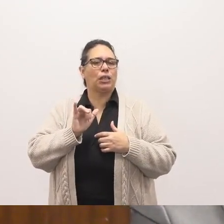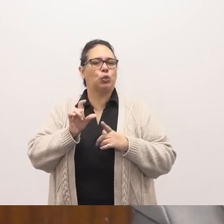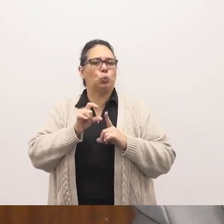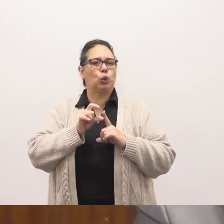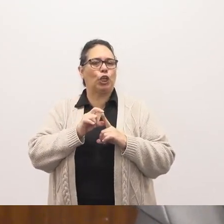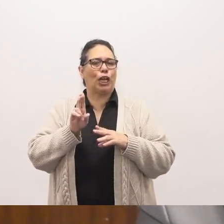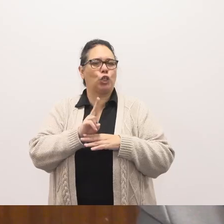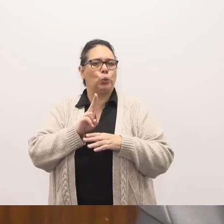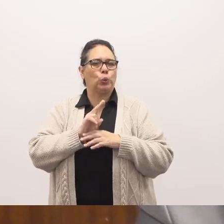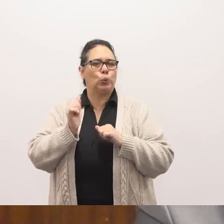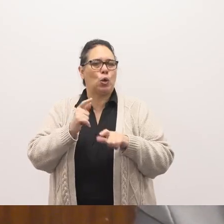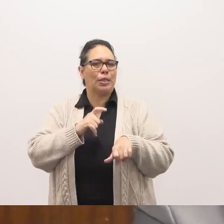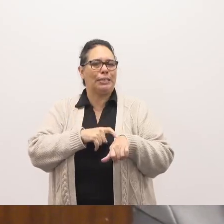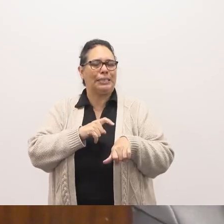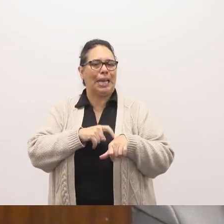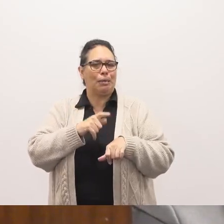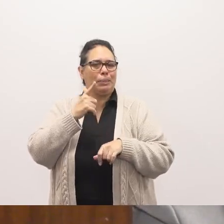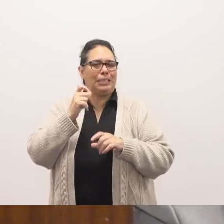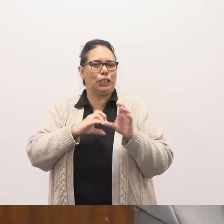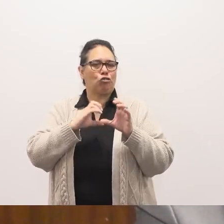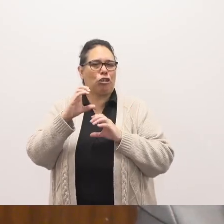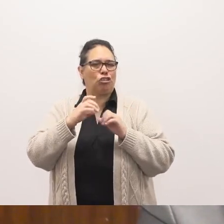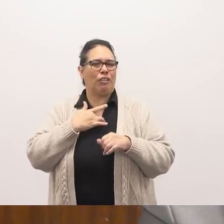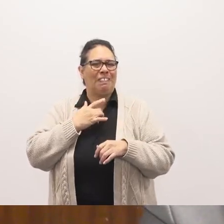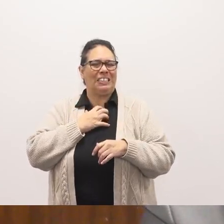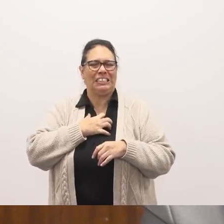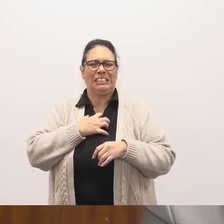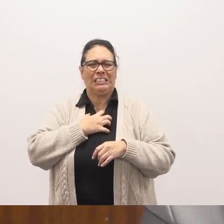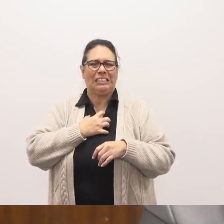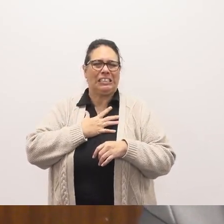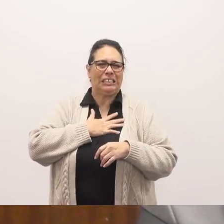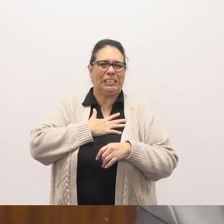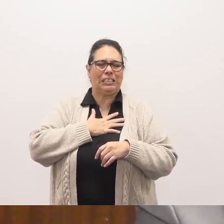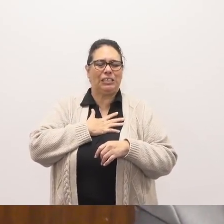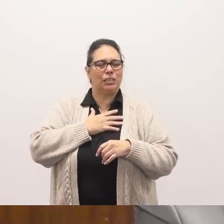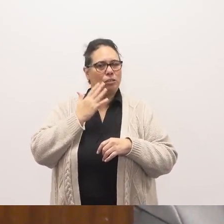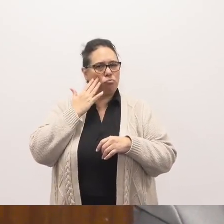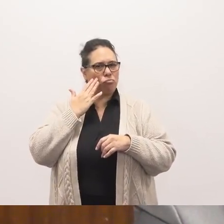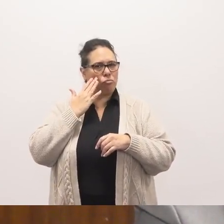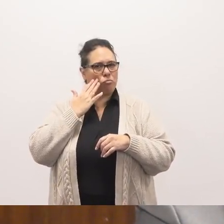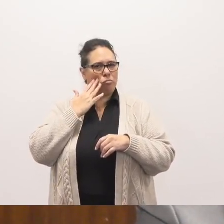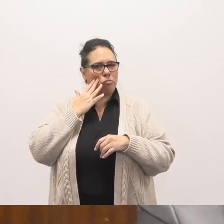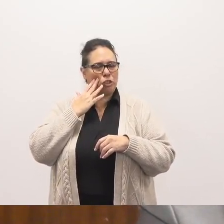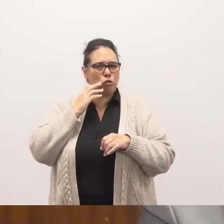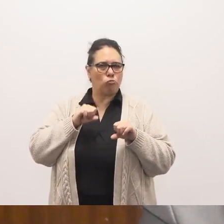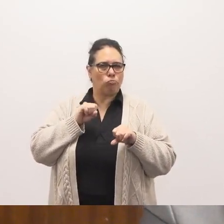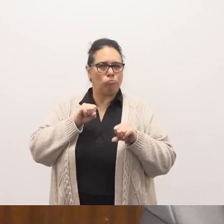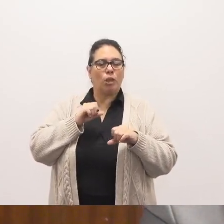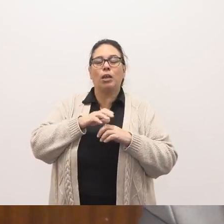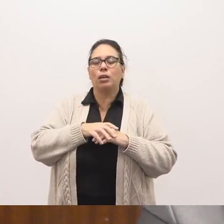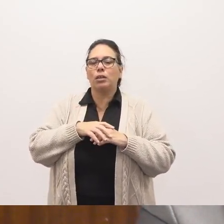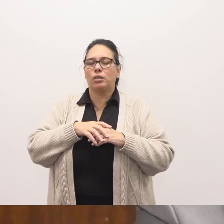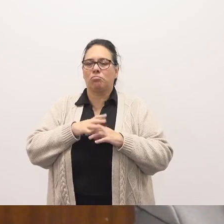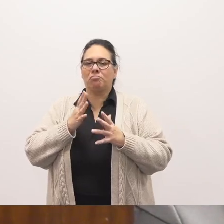that comes with construction and moving. And so in spite of everything that comes with that,